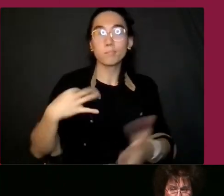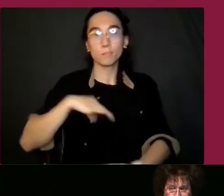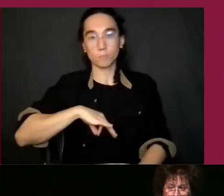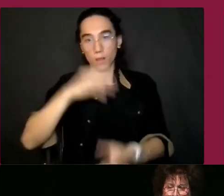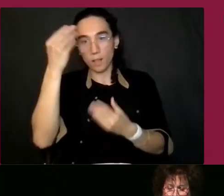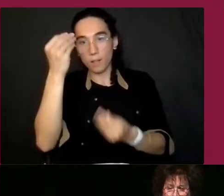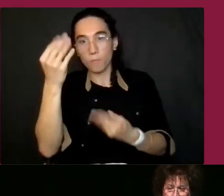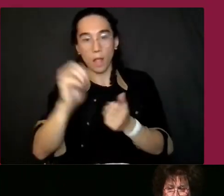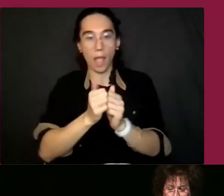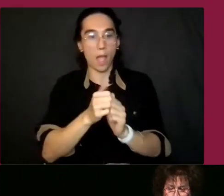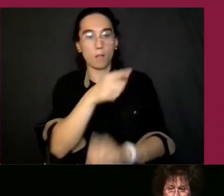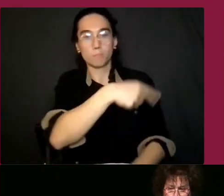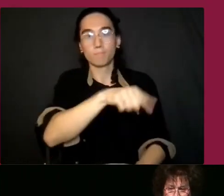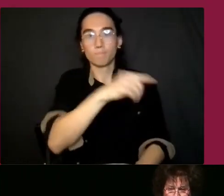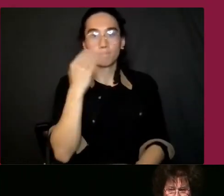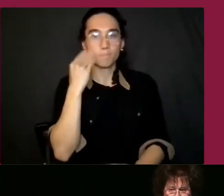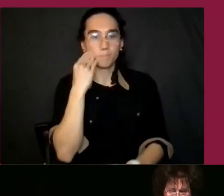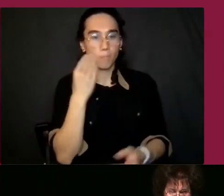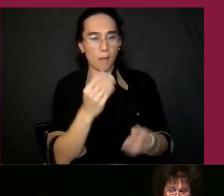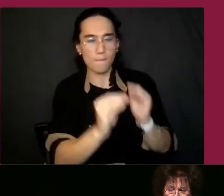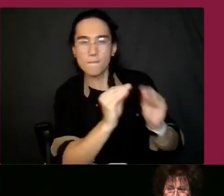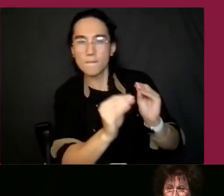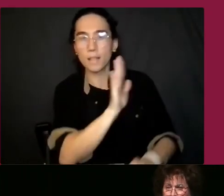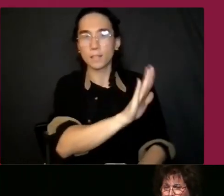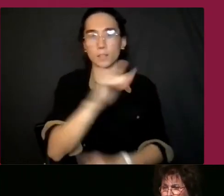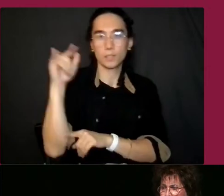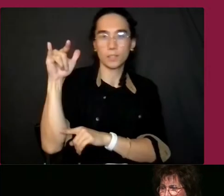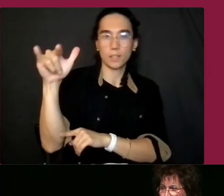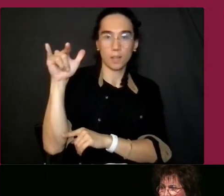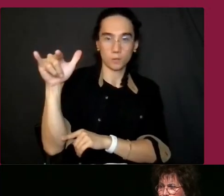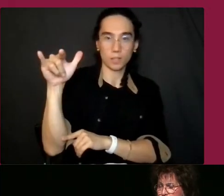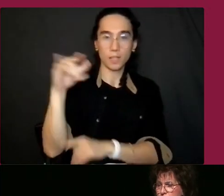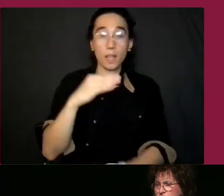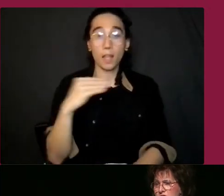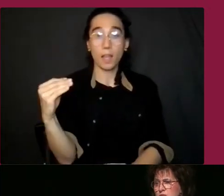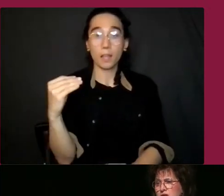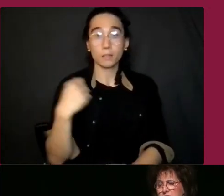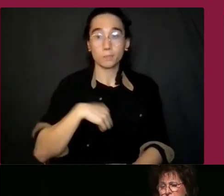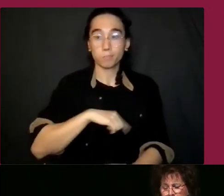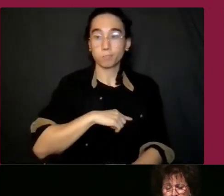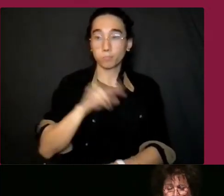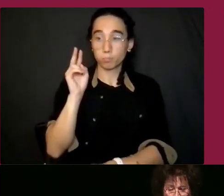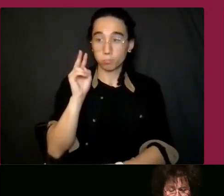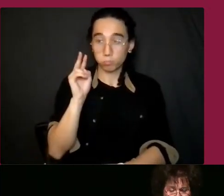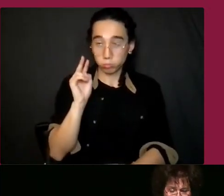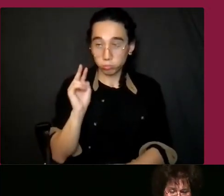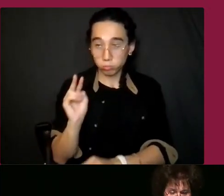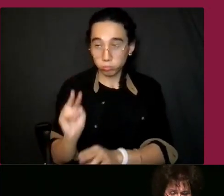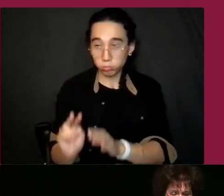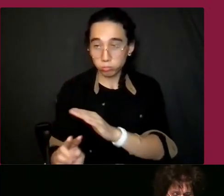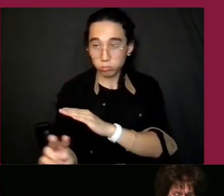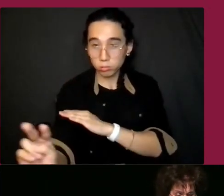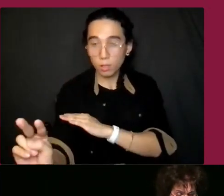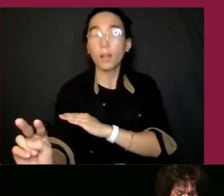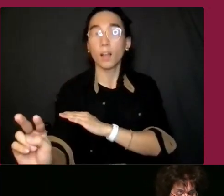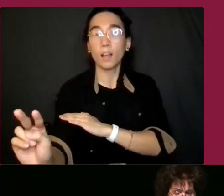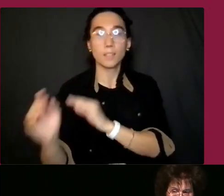And, uh, I think as we look forward to the restoration of the plane and helping it find its permanent home,